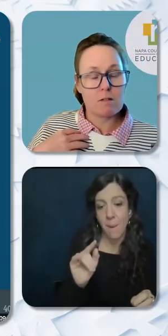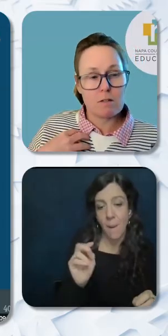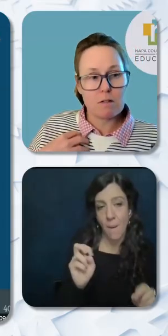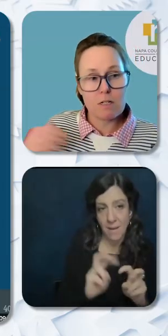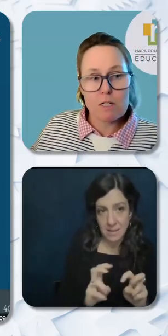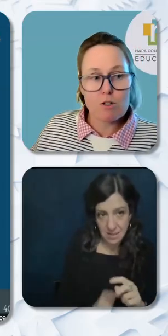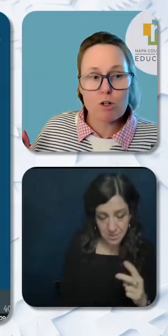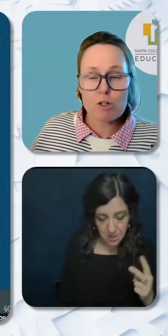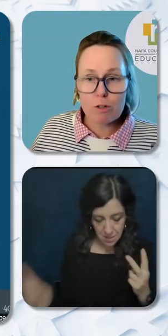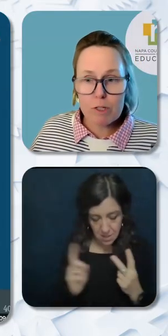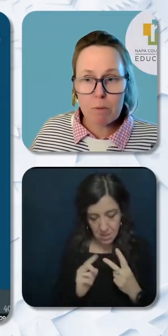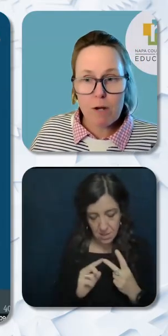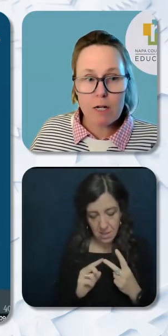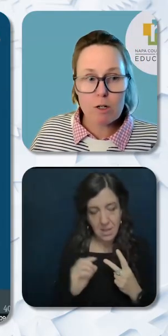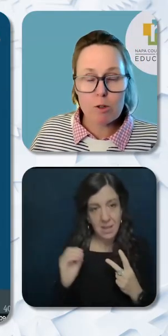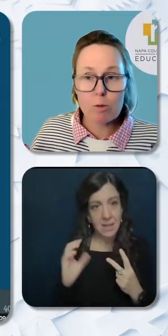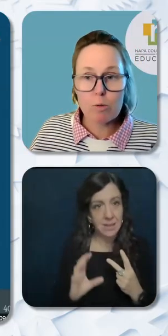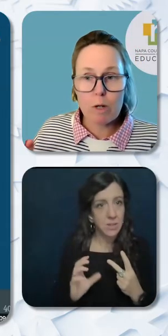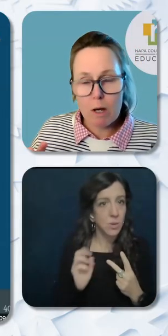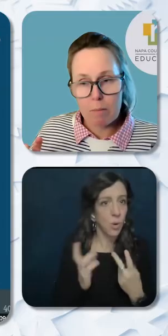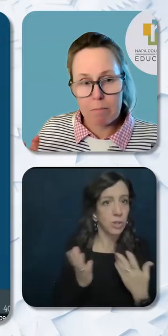The… the teacher or service provider who,